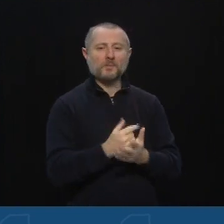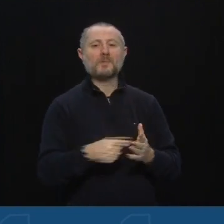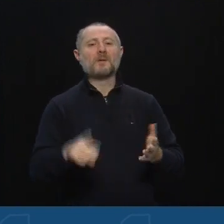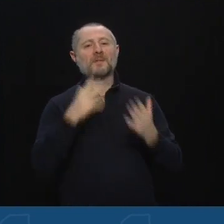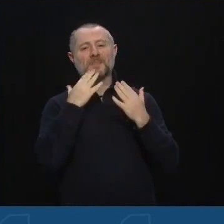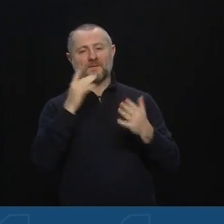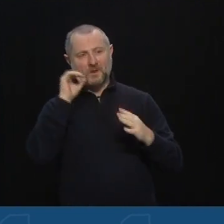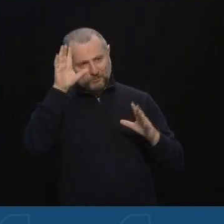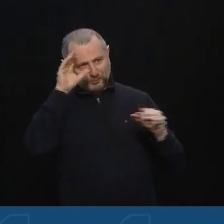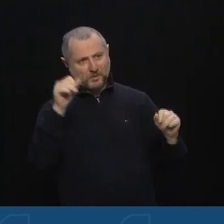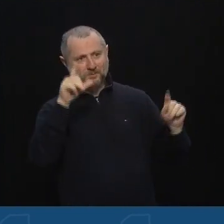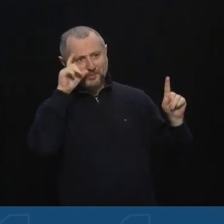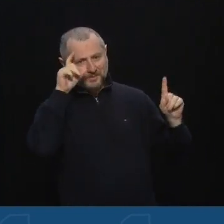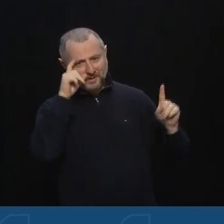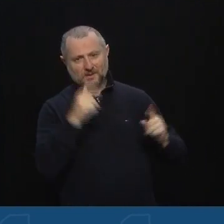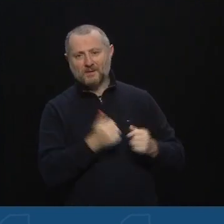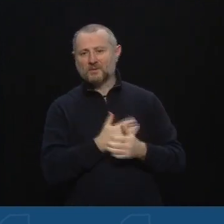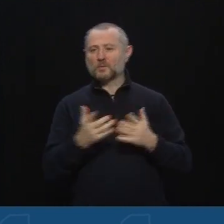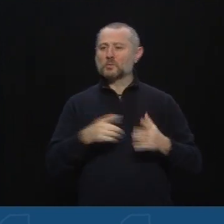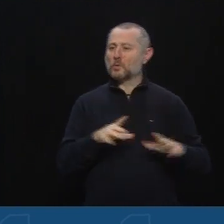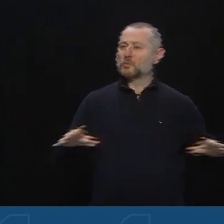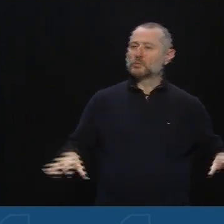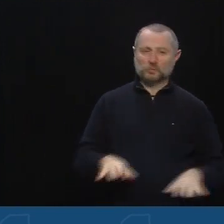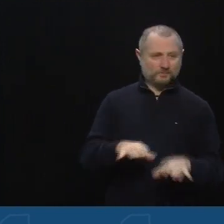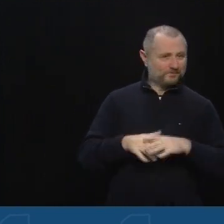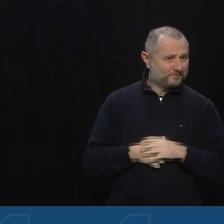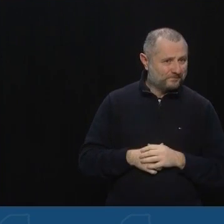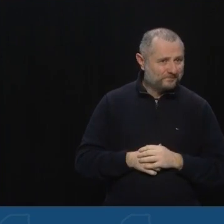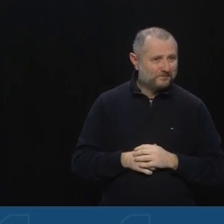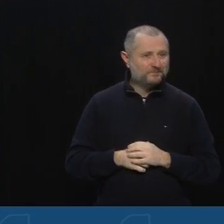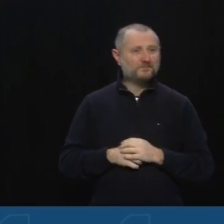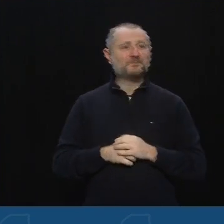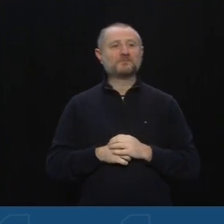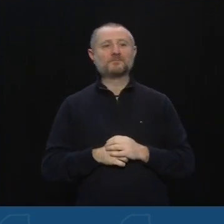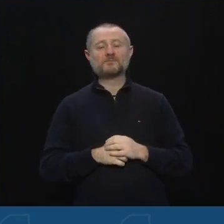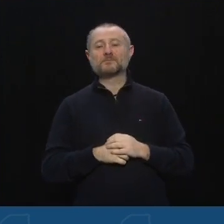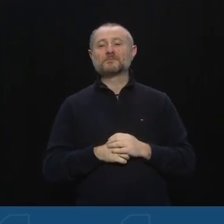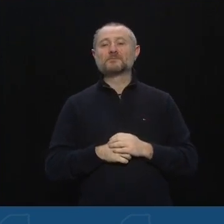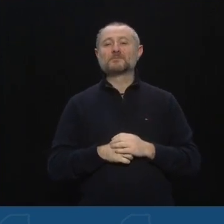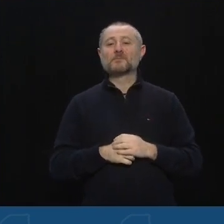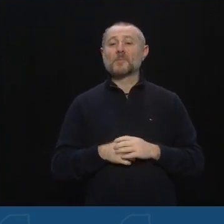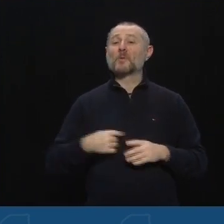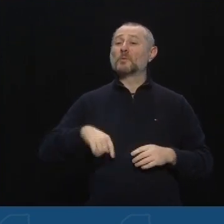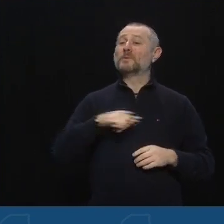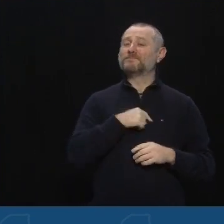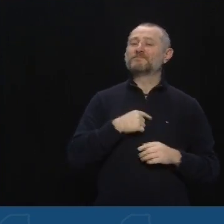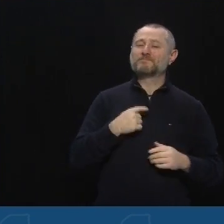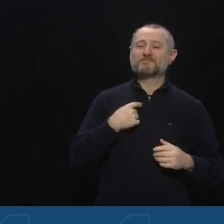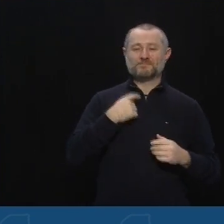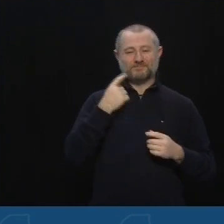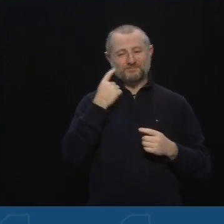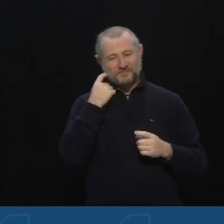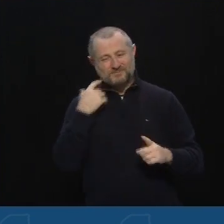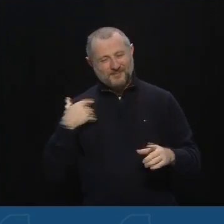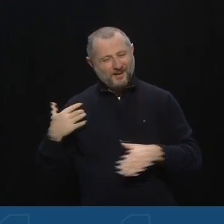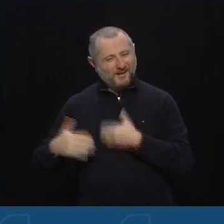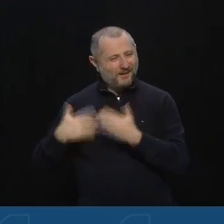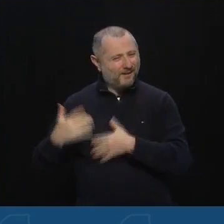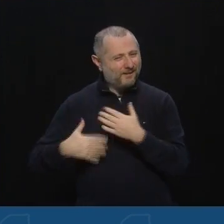THAT THEY HAVE SOME MEDICAL TRAINING SO THEY CAN EVEN BE MORE HELPFUL WHEN THEY SHOW UP SO THANK YOU, PRESIDENT BIDEN